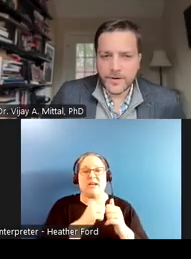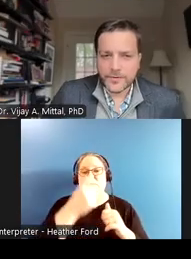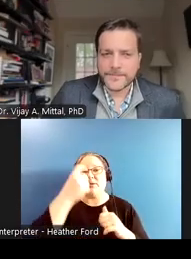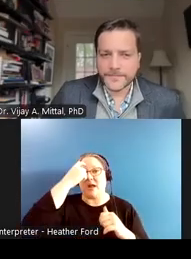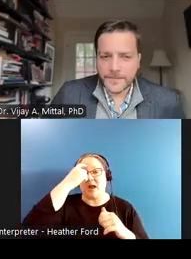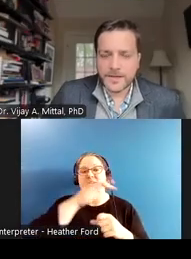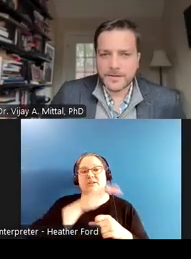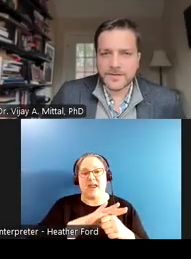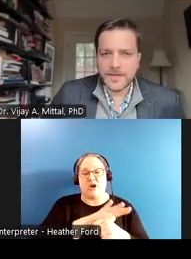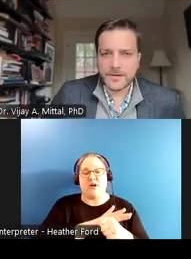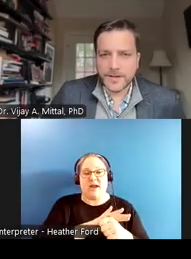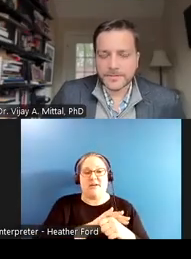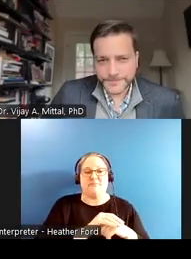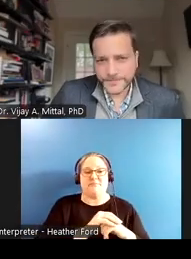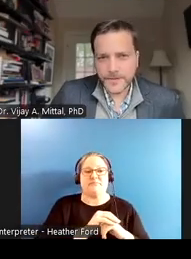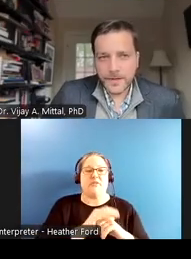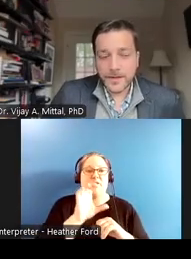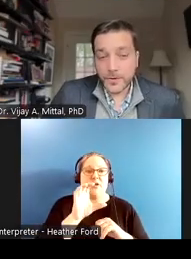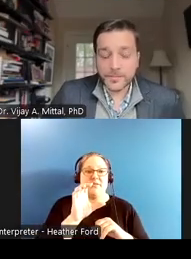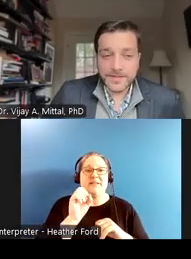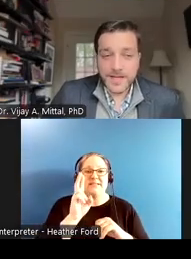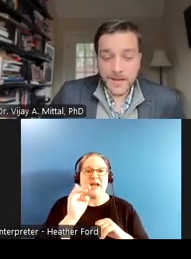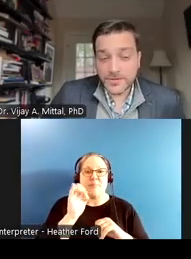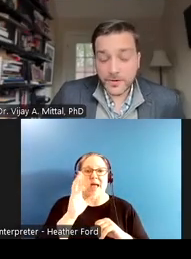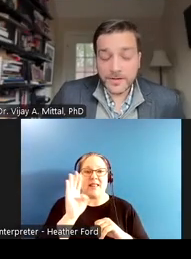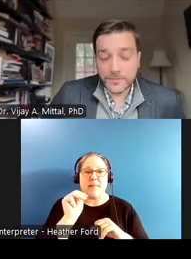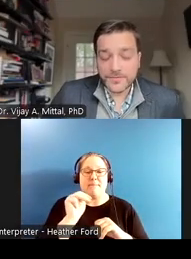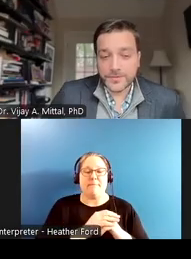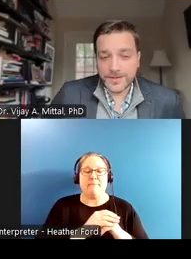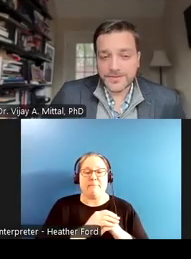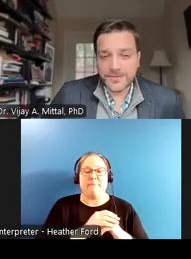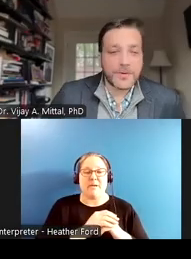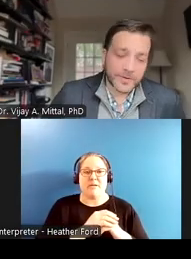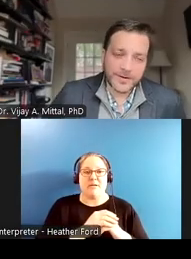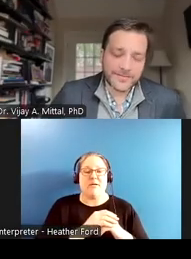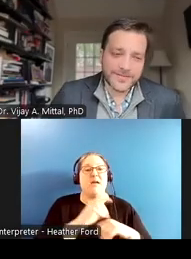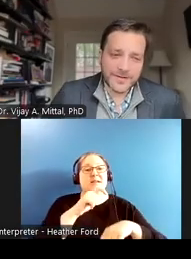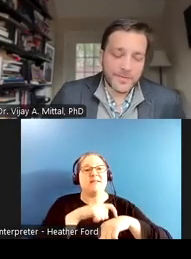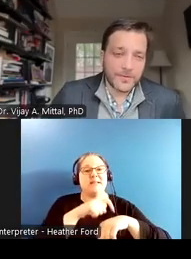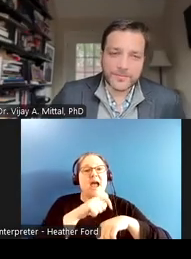volume of the cerebellum. Notably time on target was related to the motor area of the cerebellum